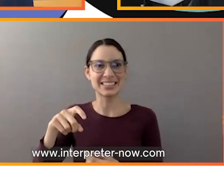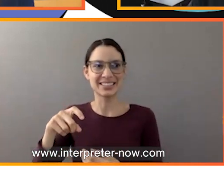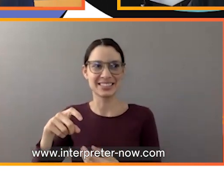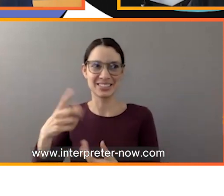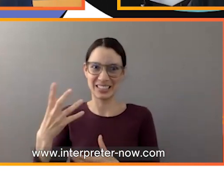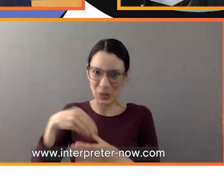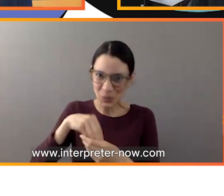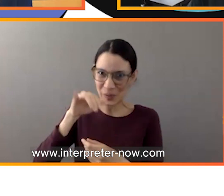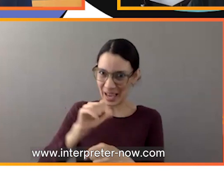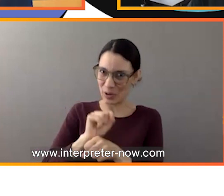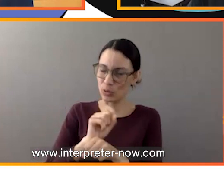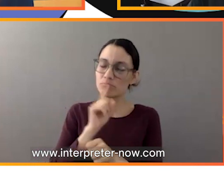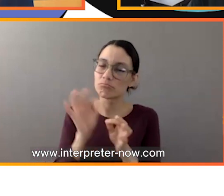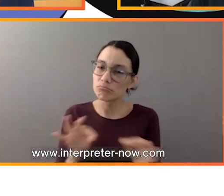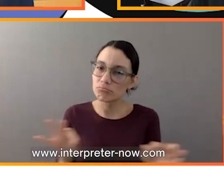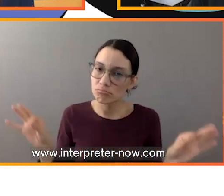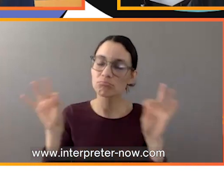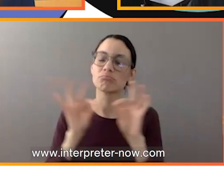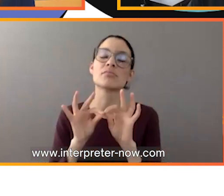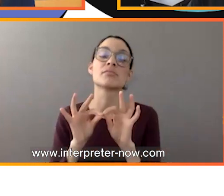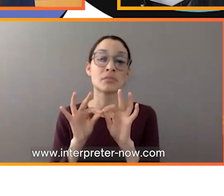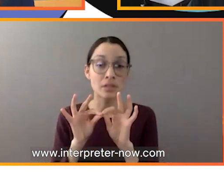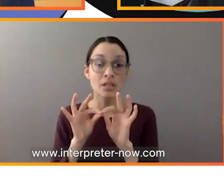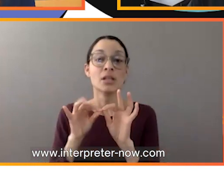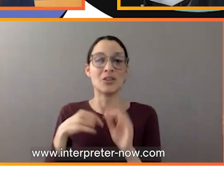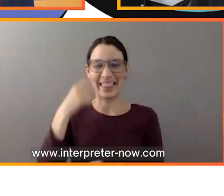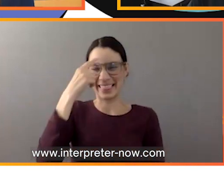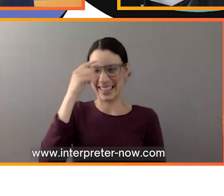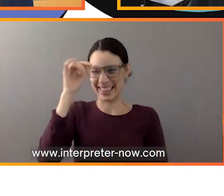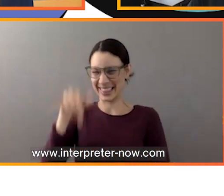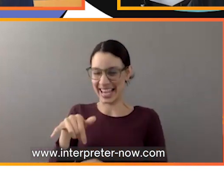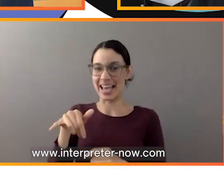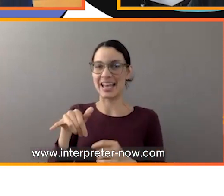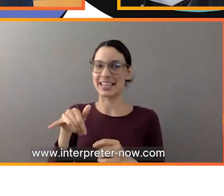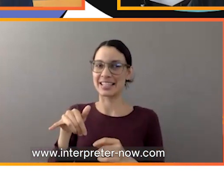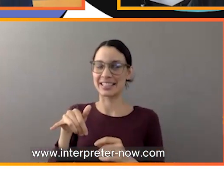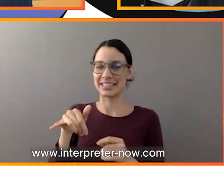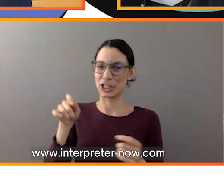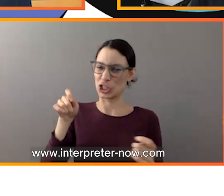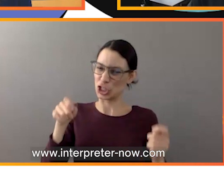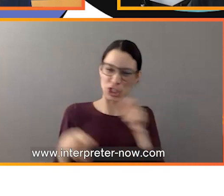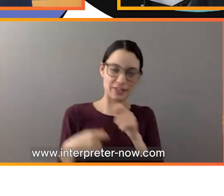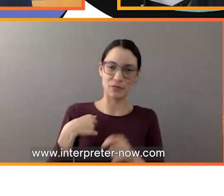That only comes when every single one of us advocates for those budgets not to be cut.